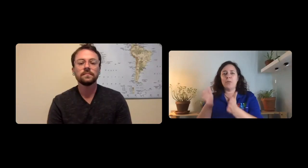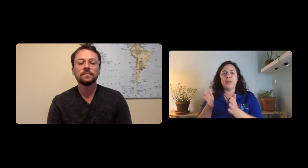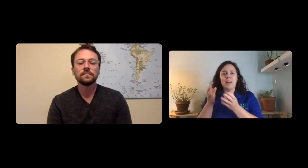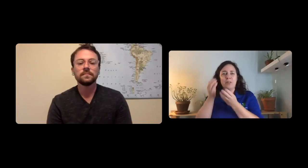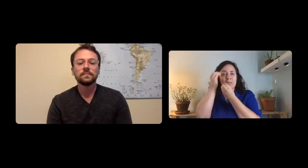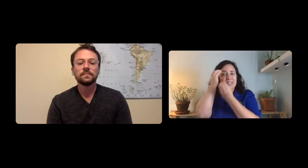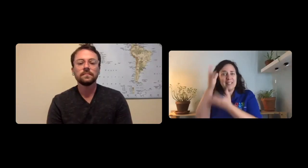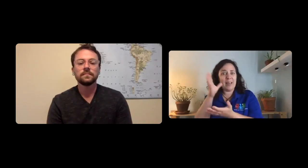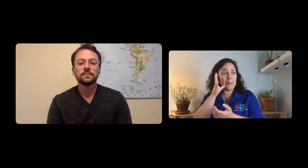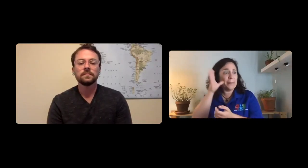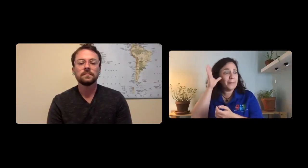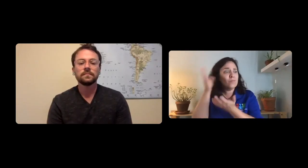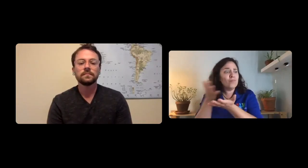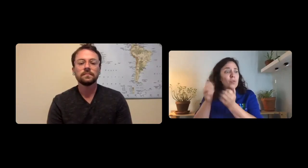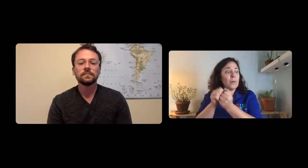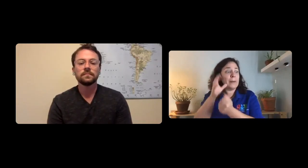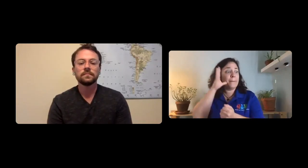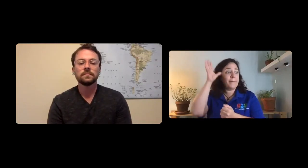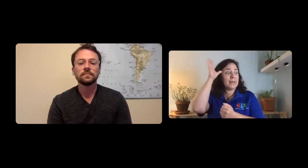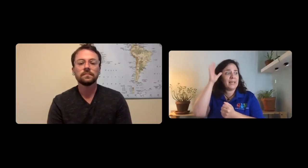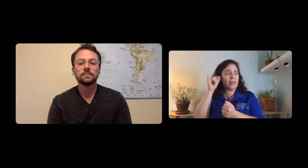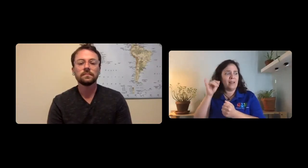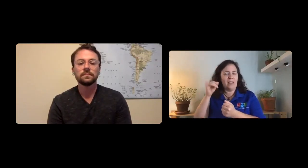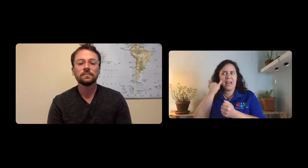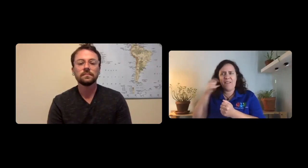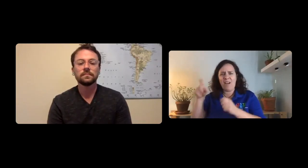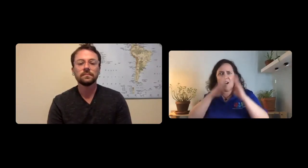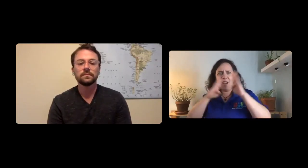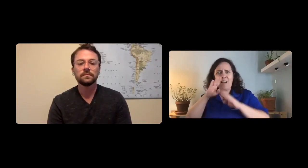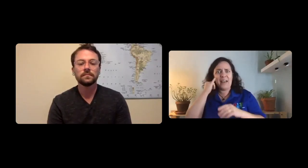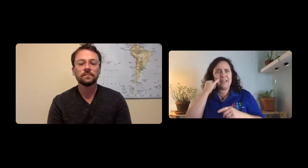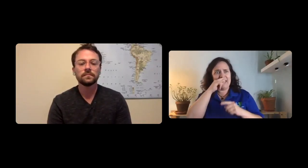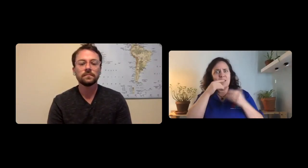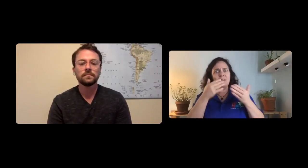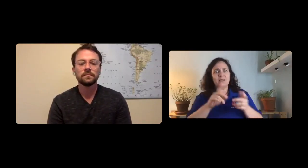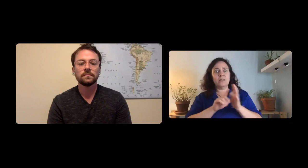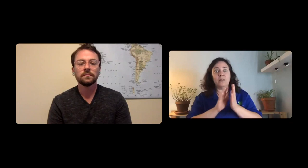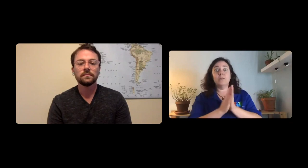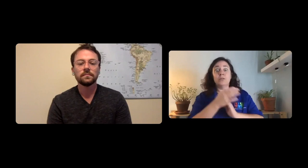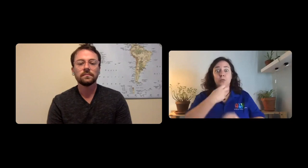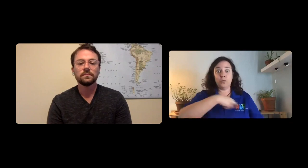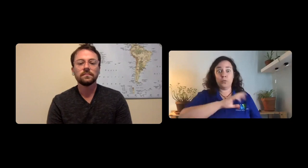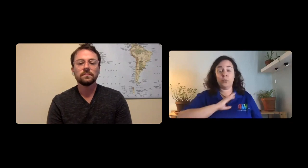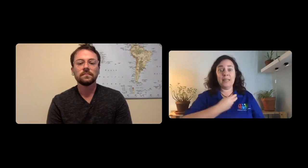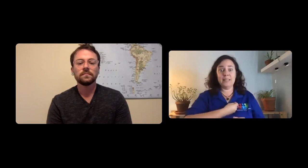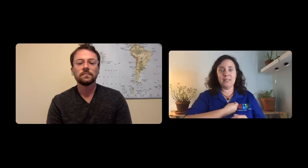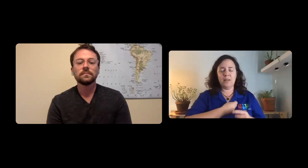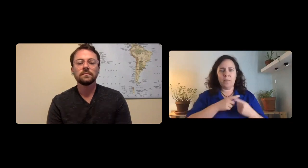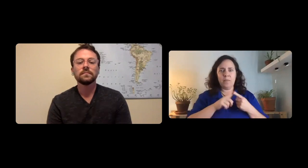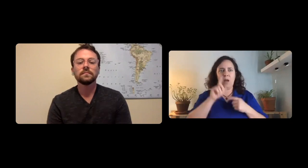How can you find out their identity if the students don't tell you?